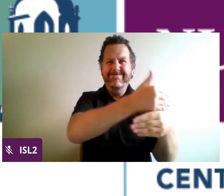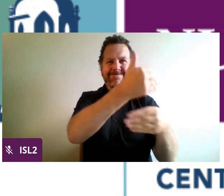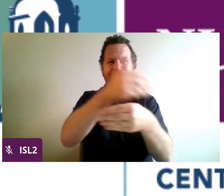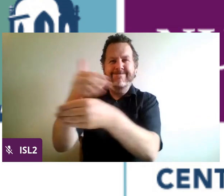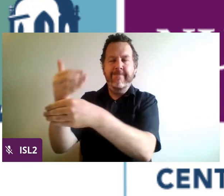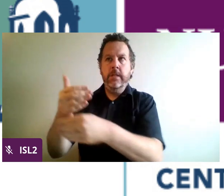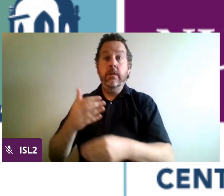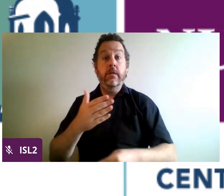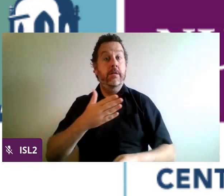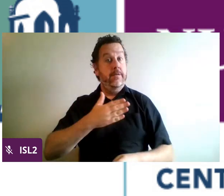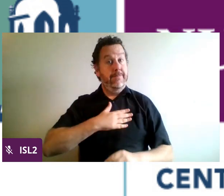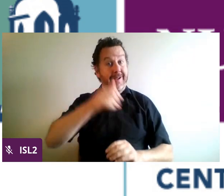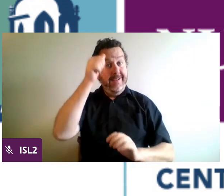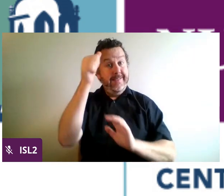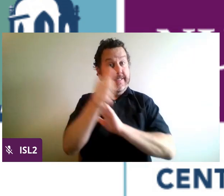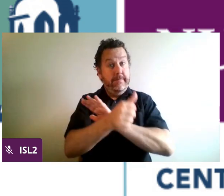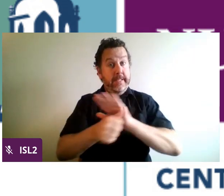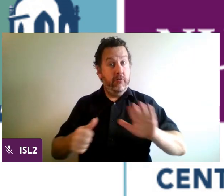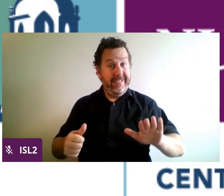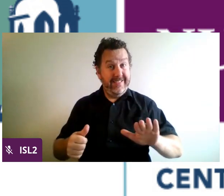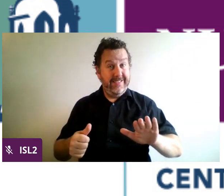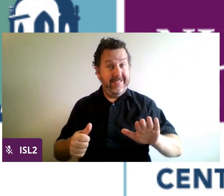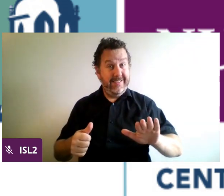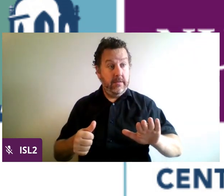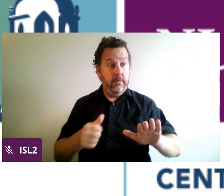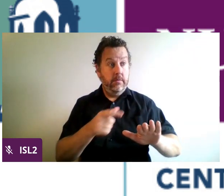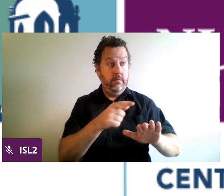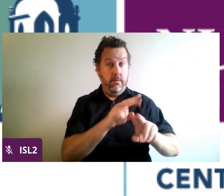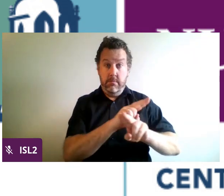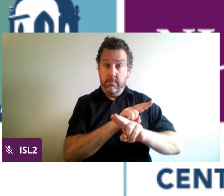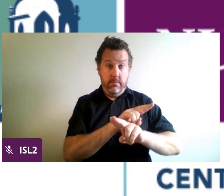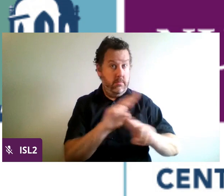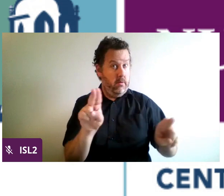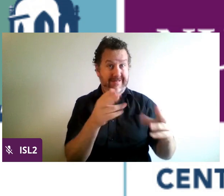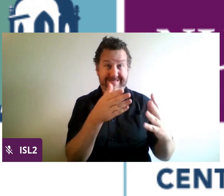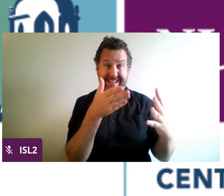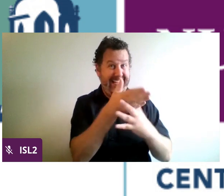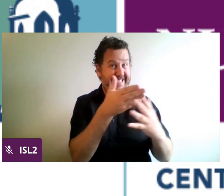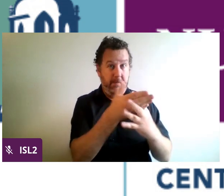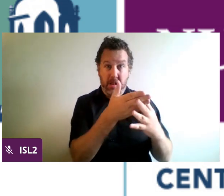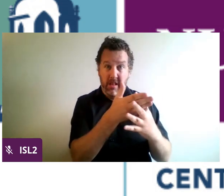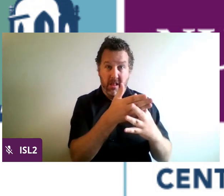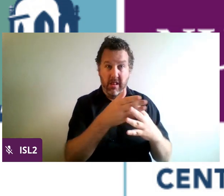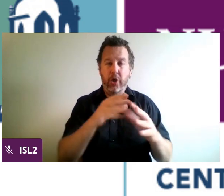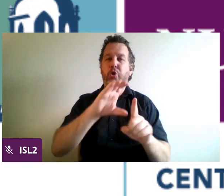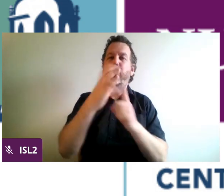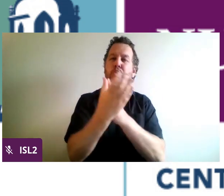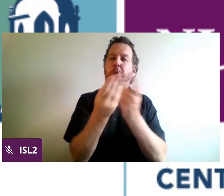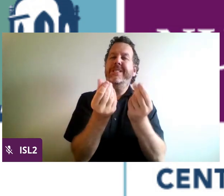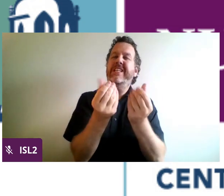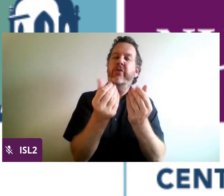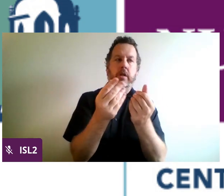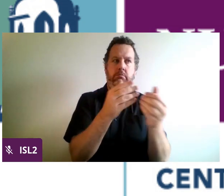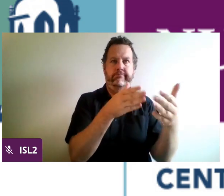material has been intellectual. It has brought home